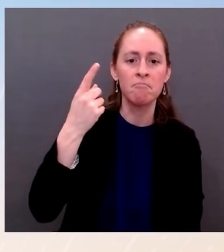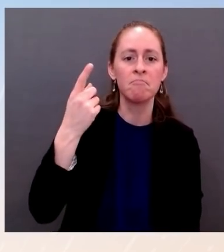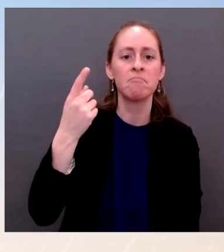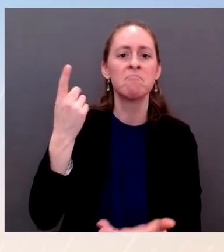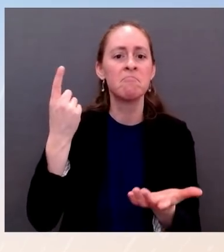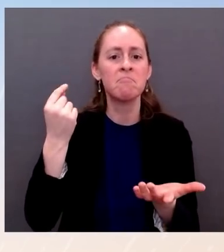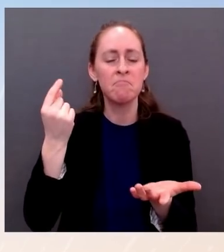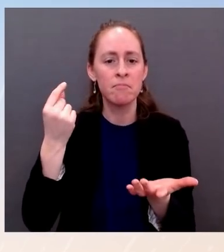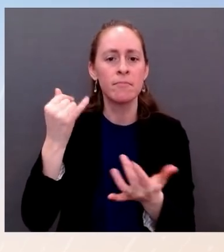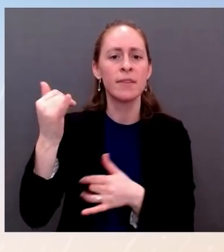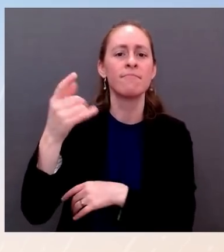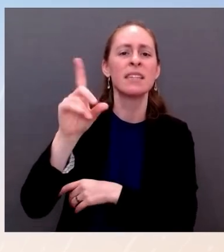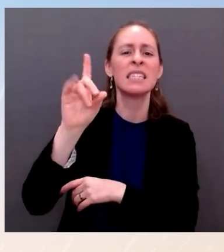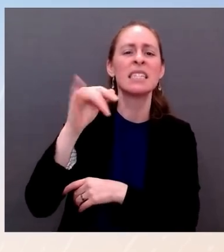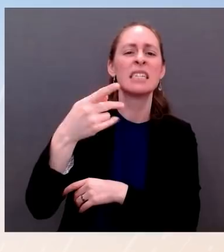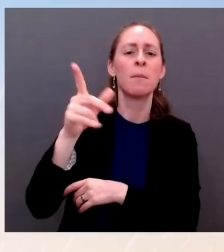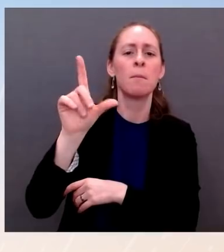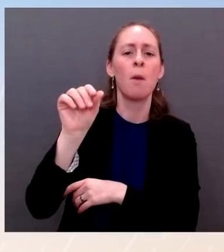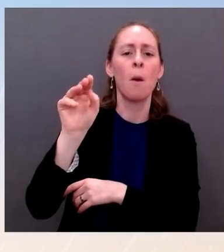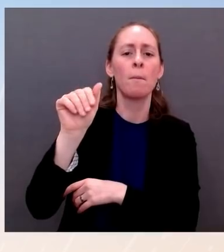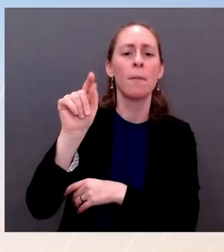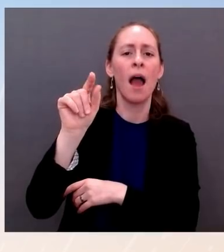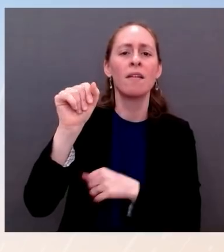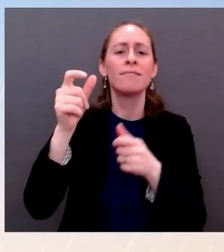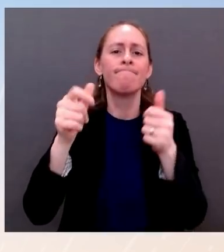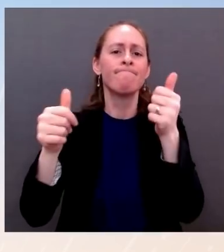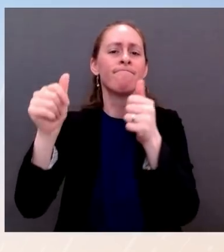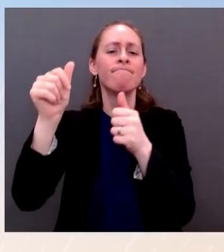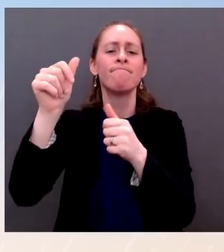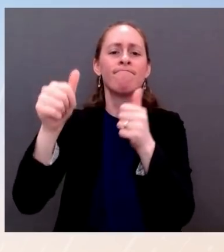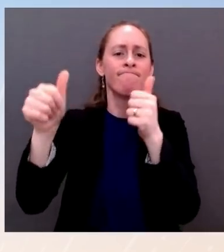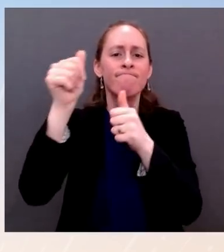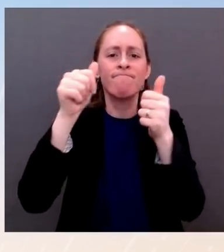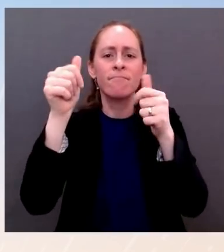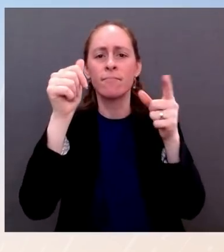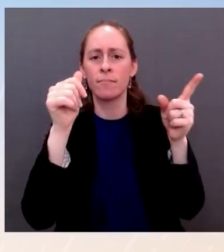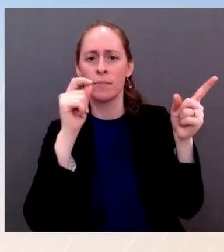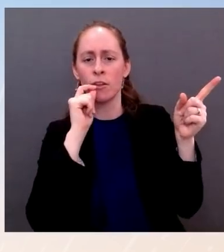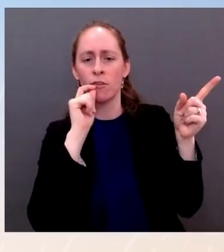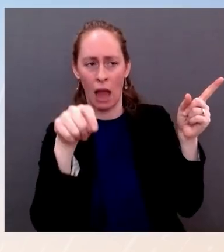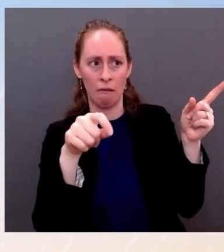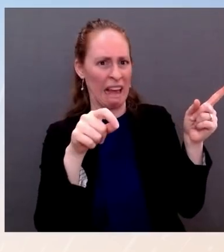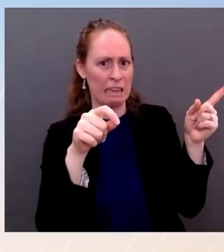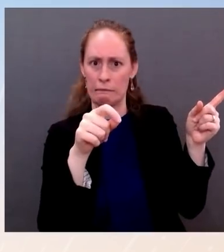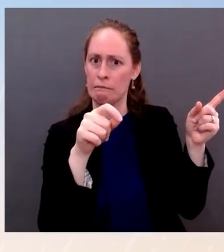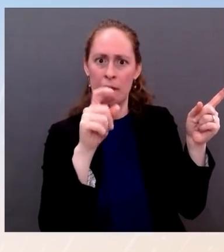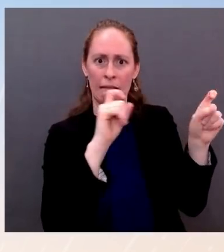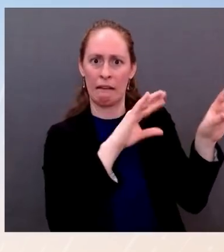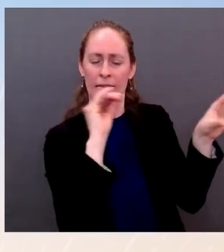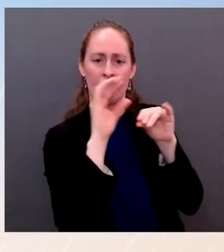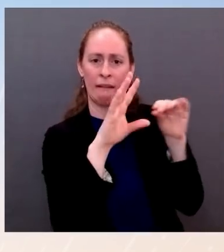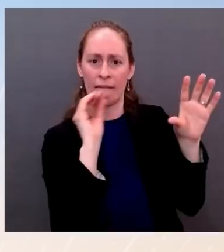Are they being taken to safer locations within Ukraine? What can you tell us?